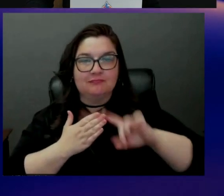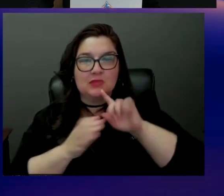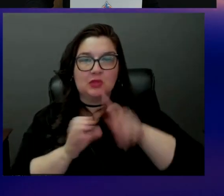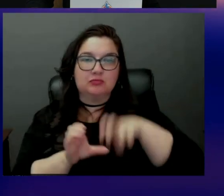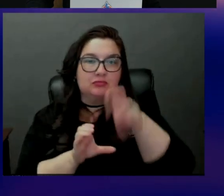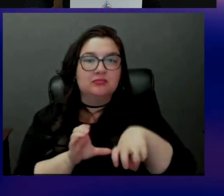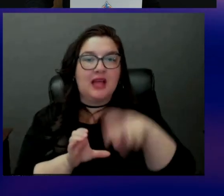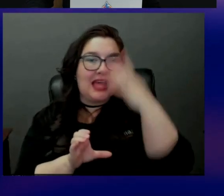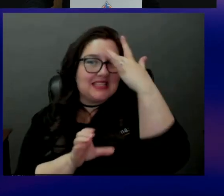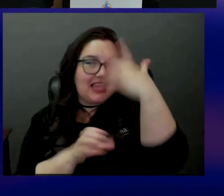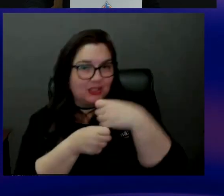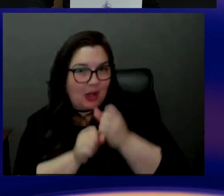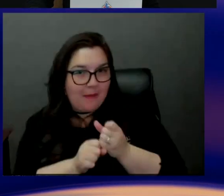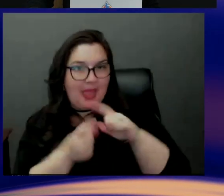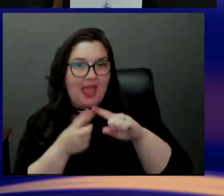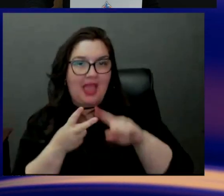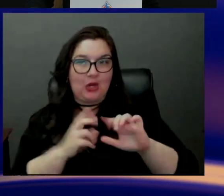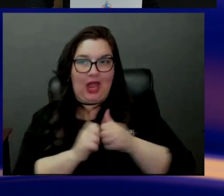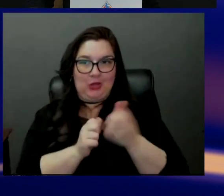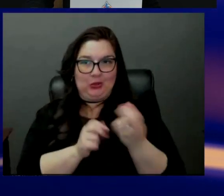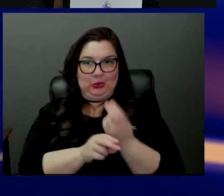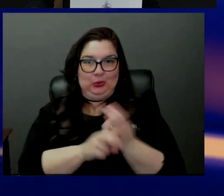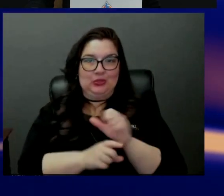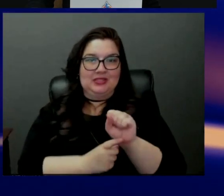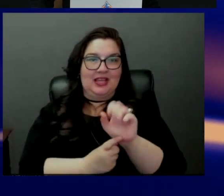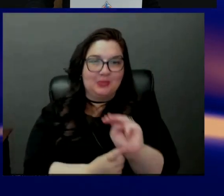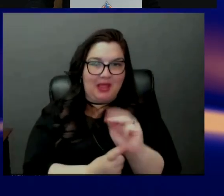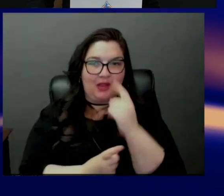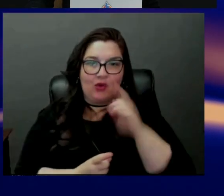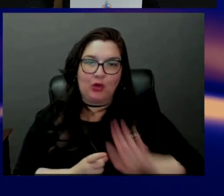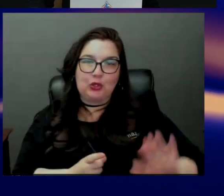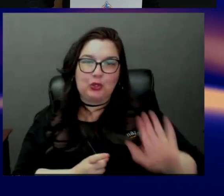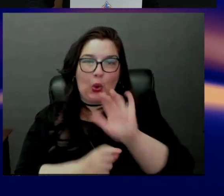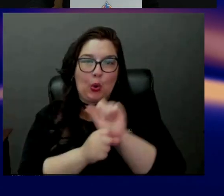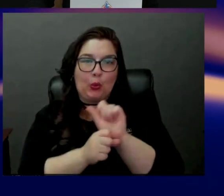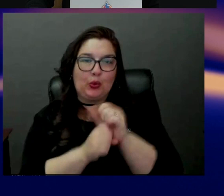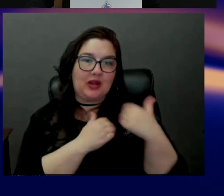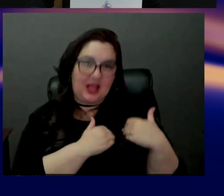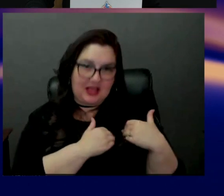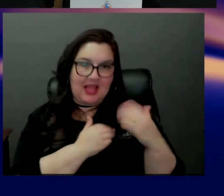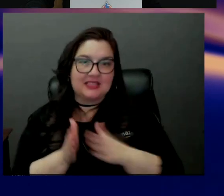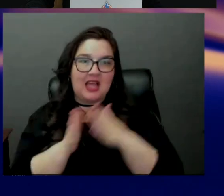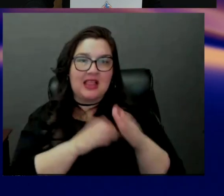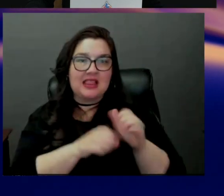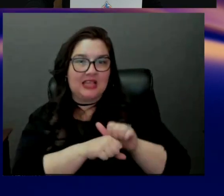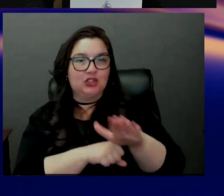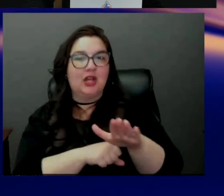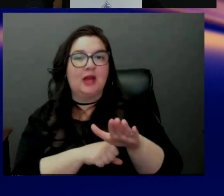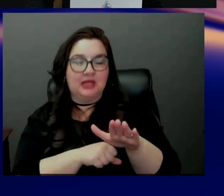about how you can leverage SageMaker for your workloads and the let's ship it with AWS focused more on startups.